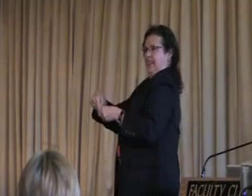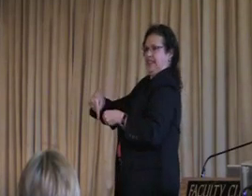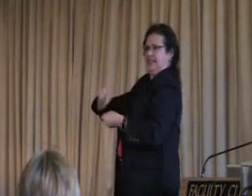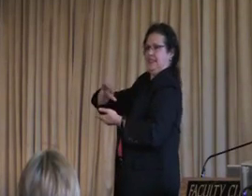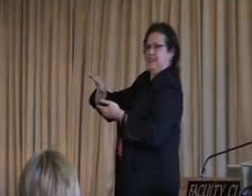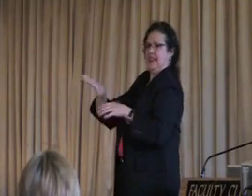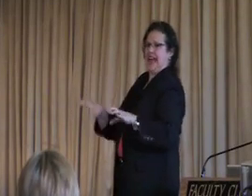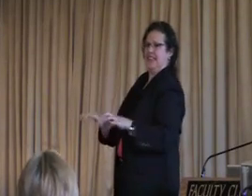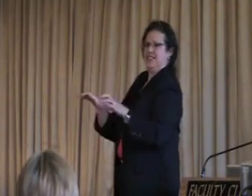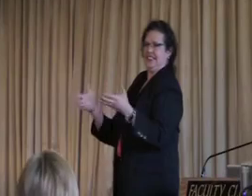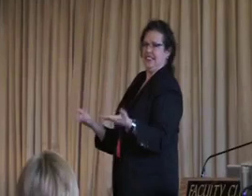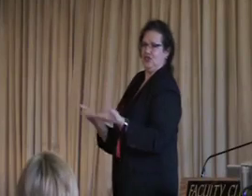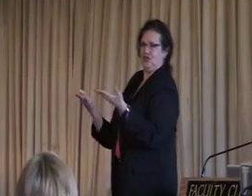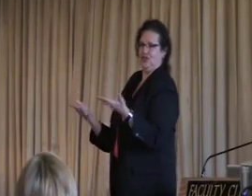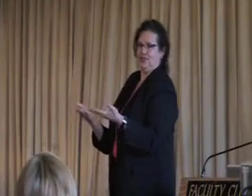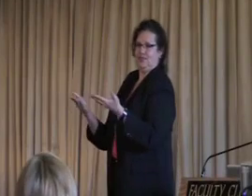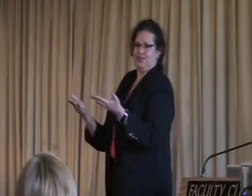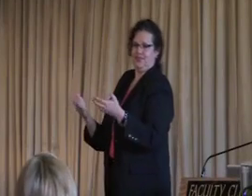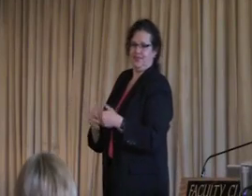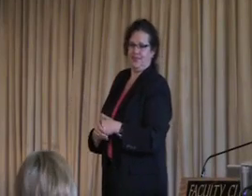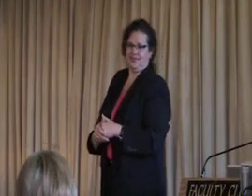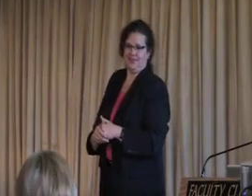happening in Switzerland and how that may apply to some action here in Canada. When